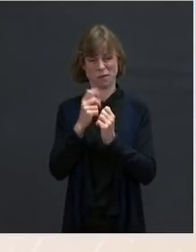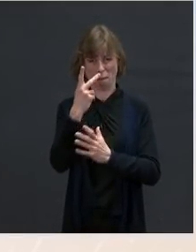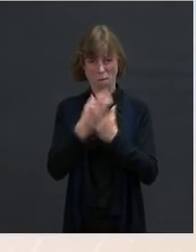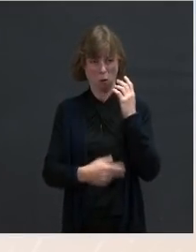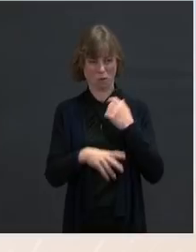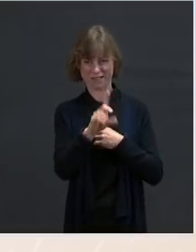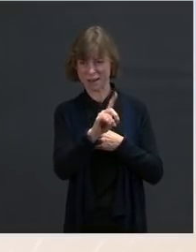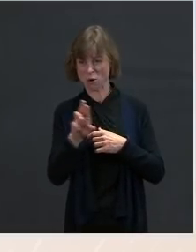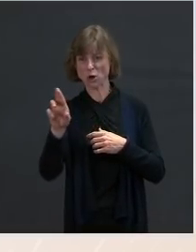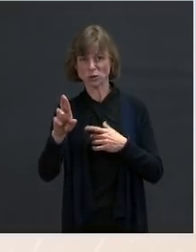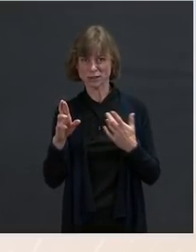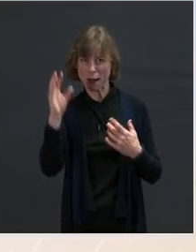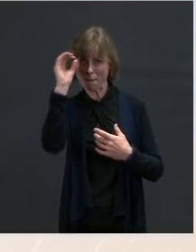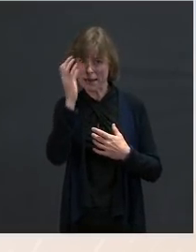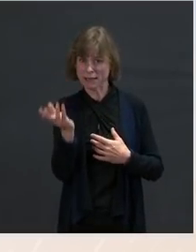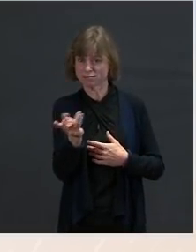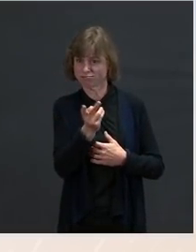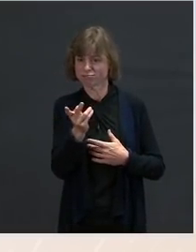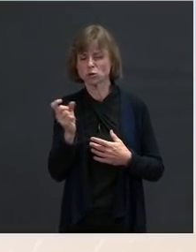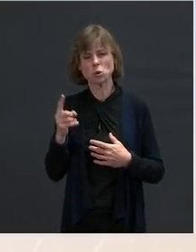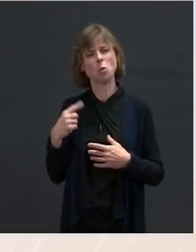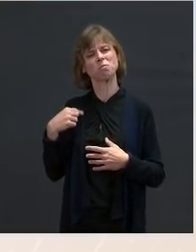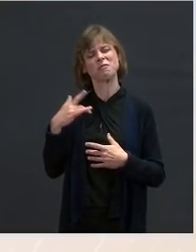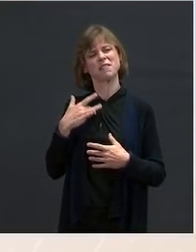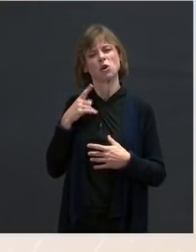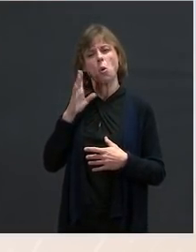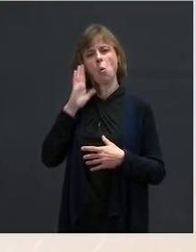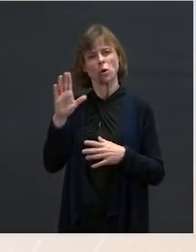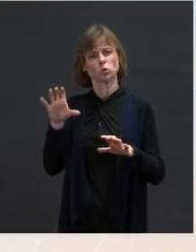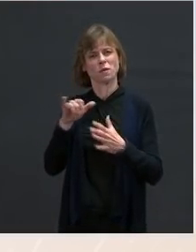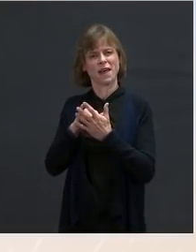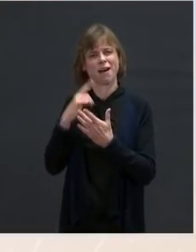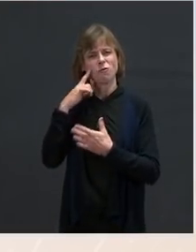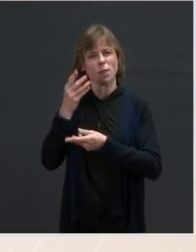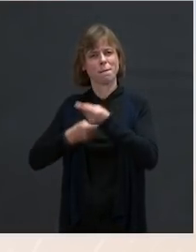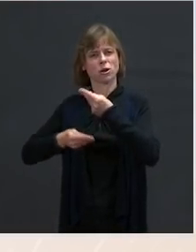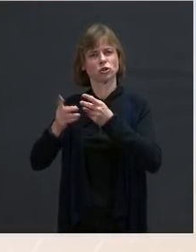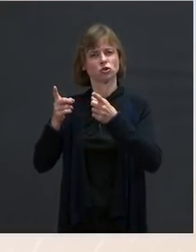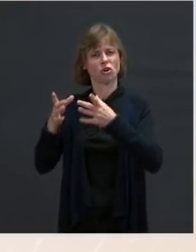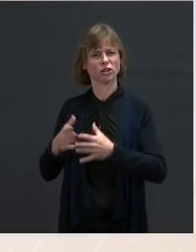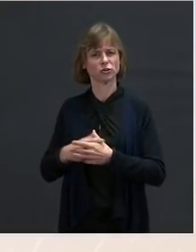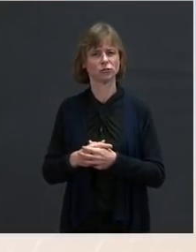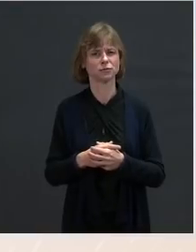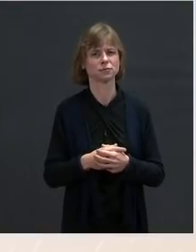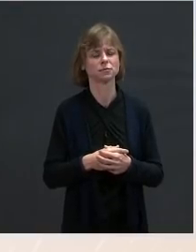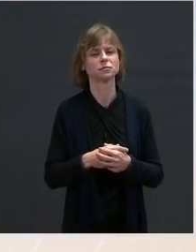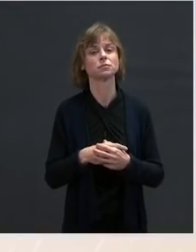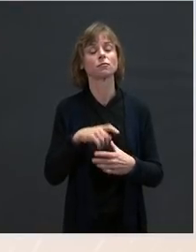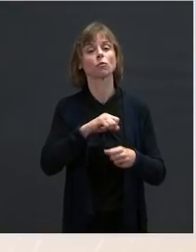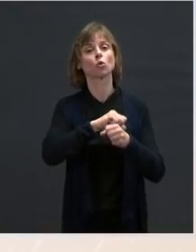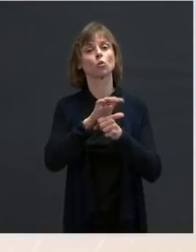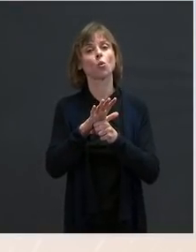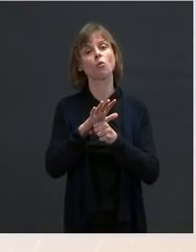we have no doubt she would do that as budget director. The Press: On the COVID bill, the President talked a little while ago about it and noted